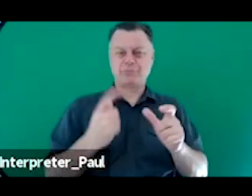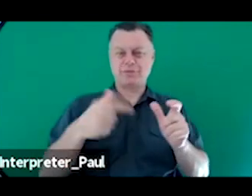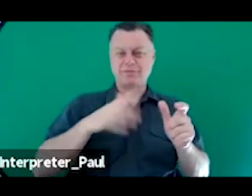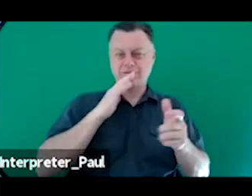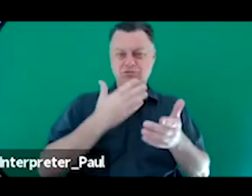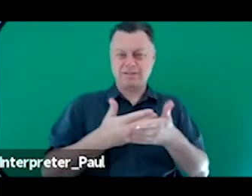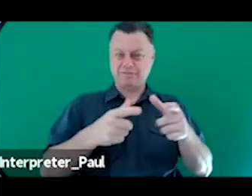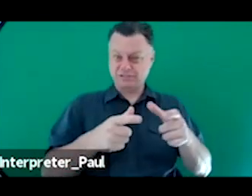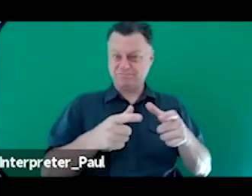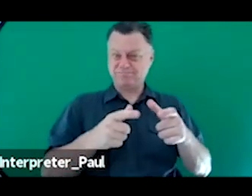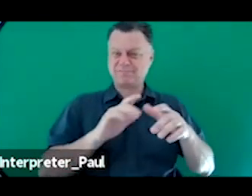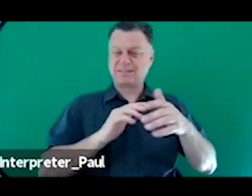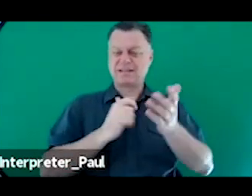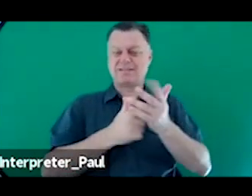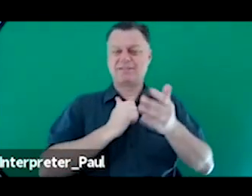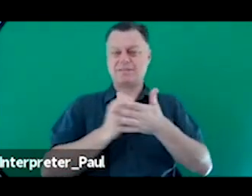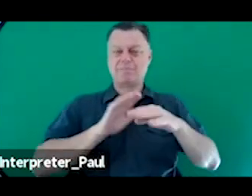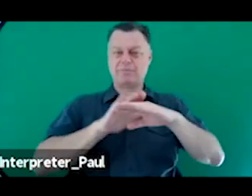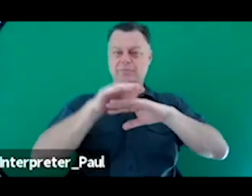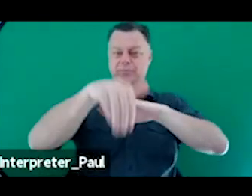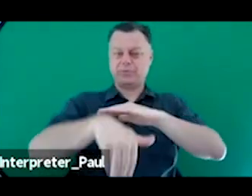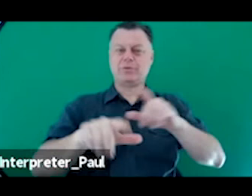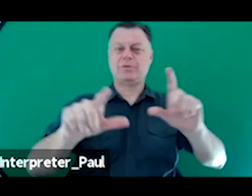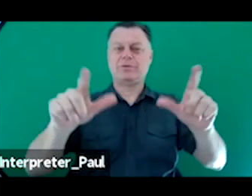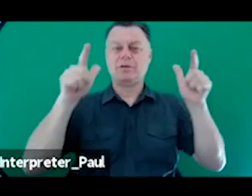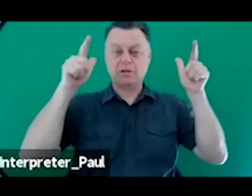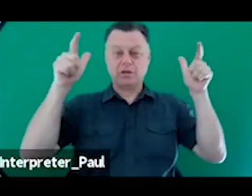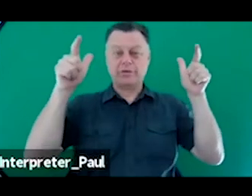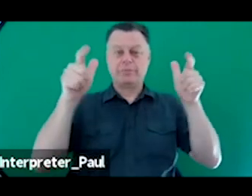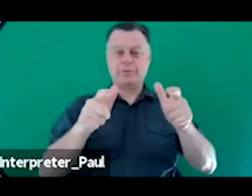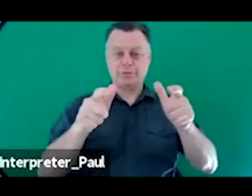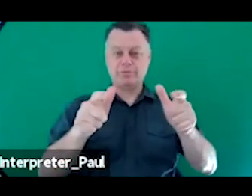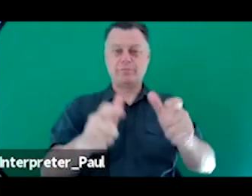choices about how they take in information and demonstrate their skills, that's all about